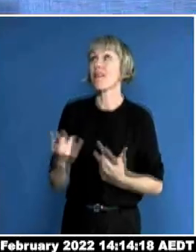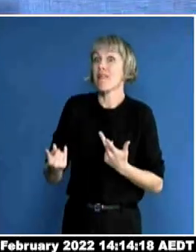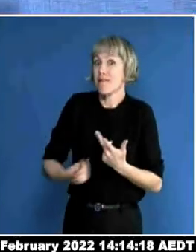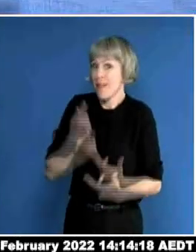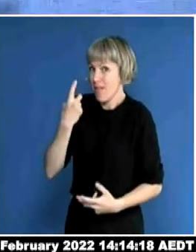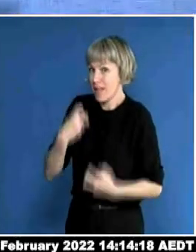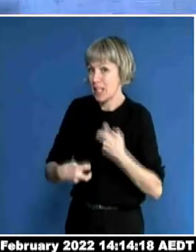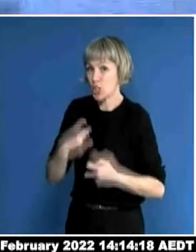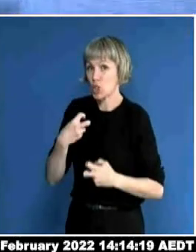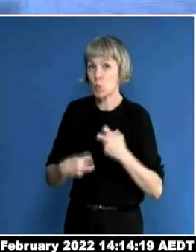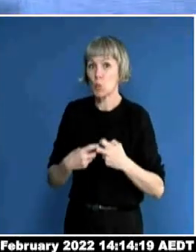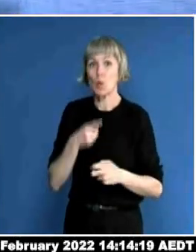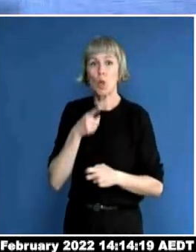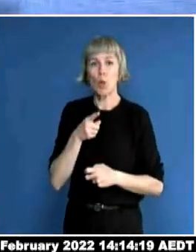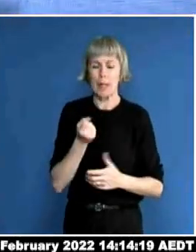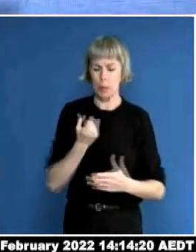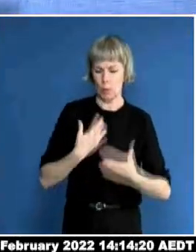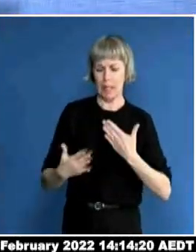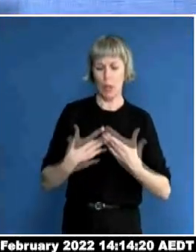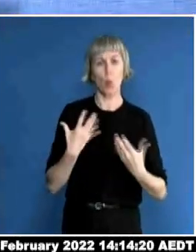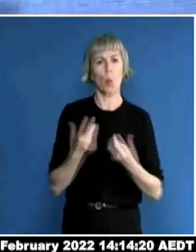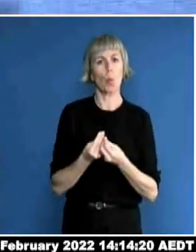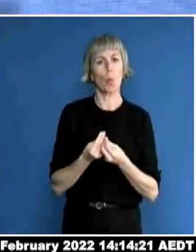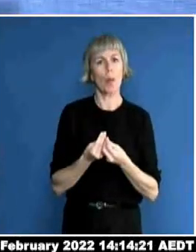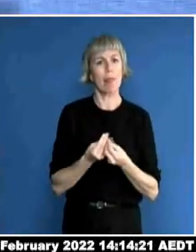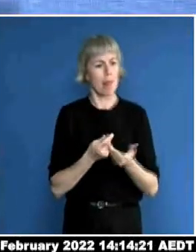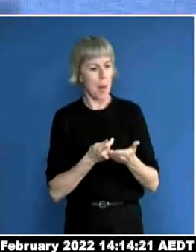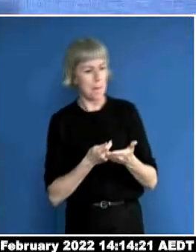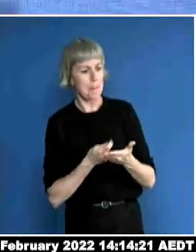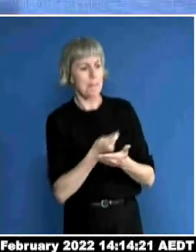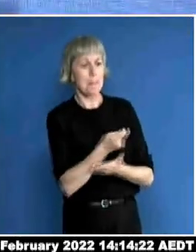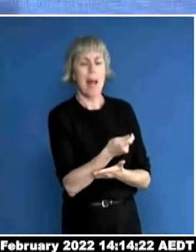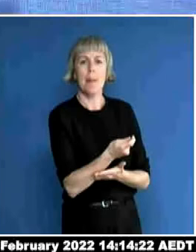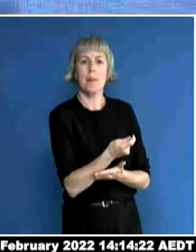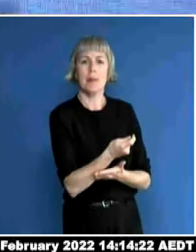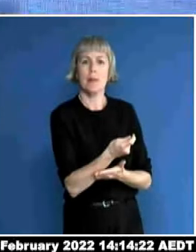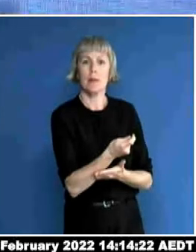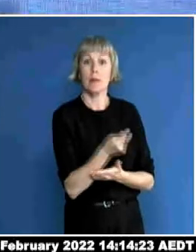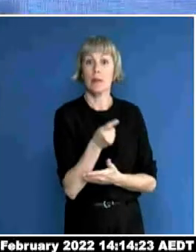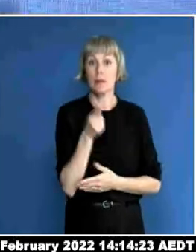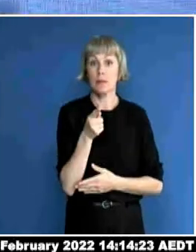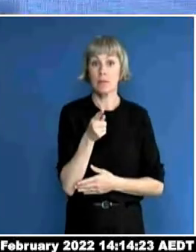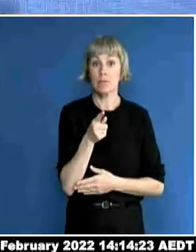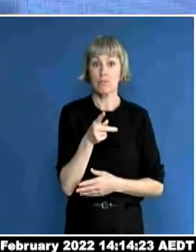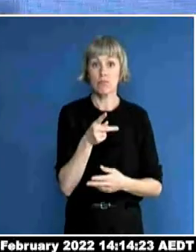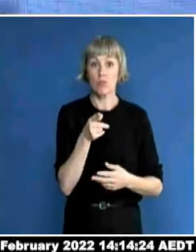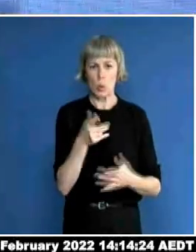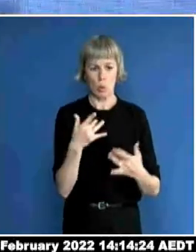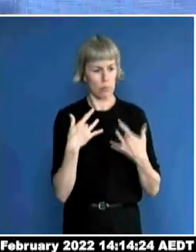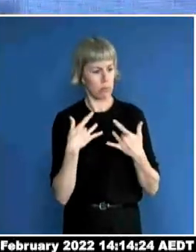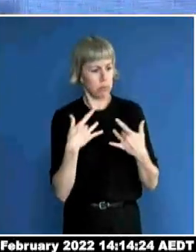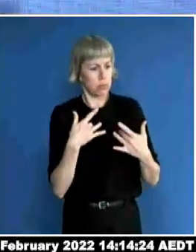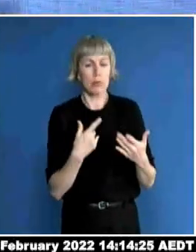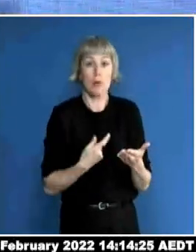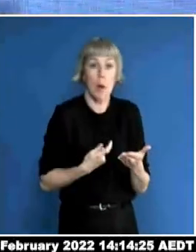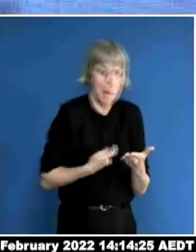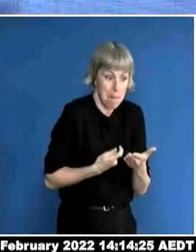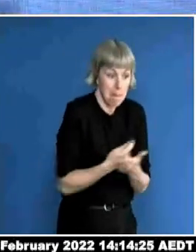You weren't responsible for paying the participants, but the participants sometimes asked you about their pay.